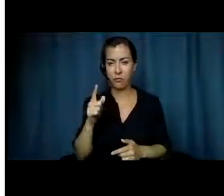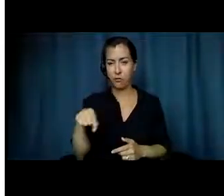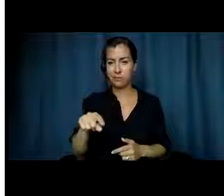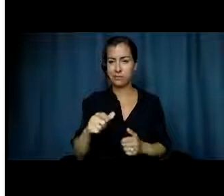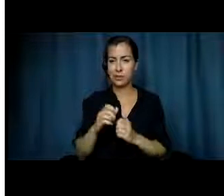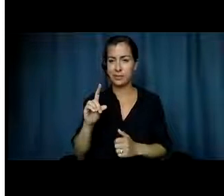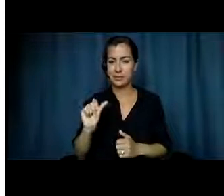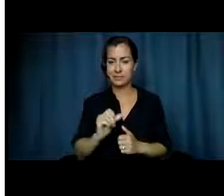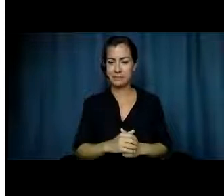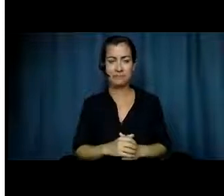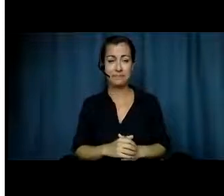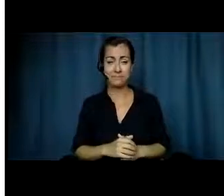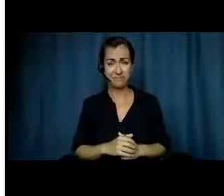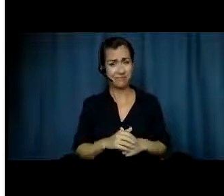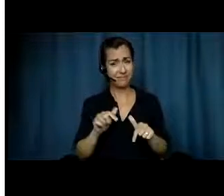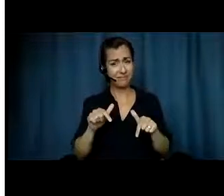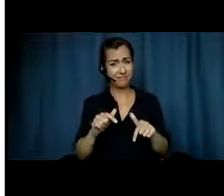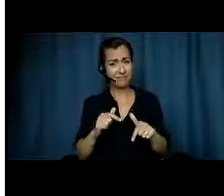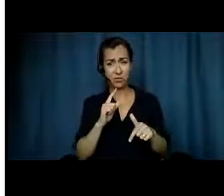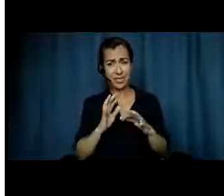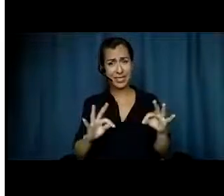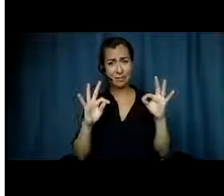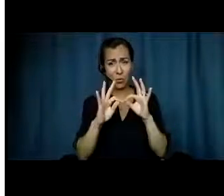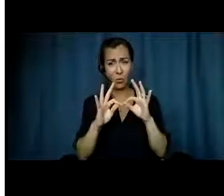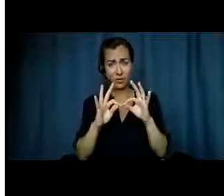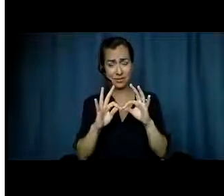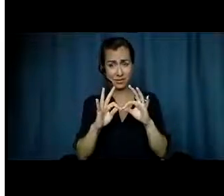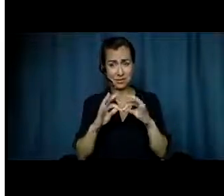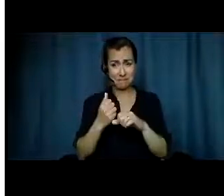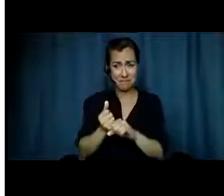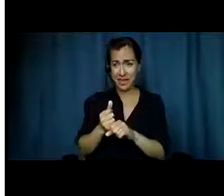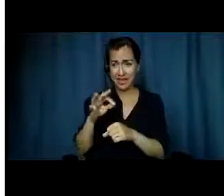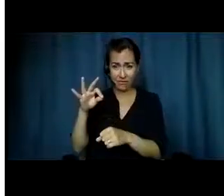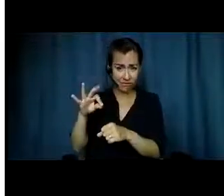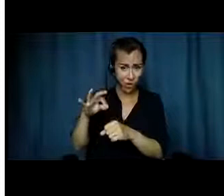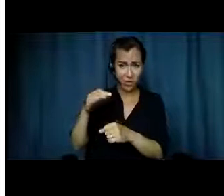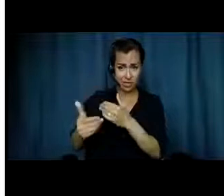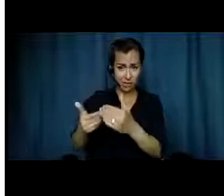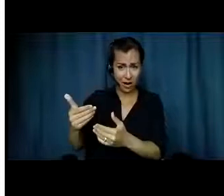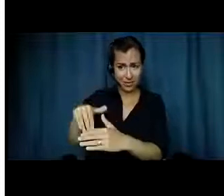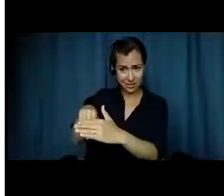with physically giving a signature. Elections offices,